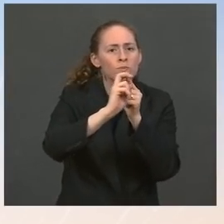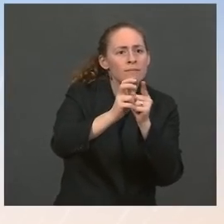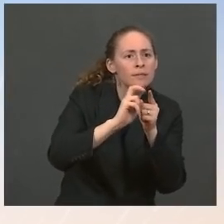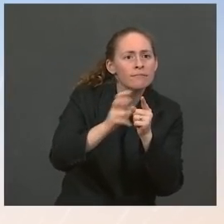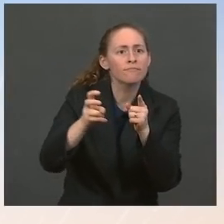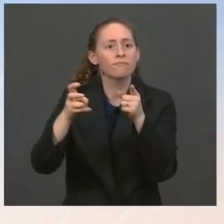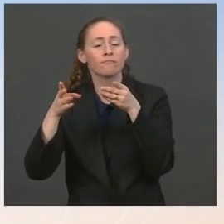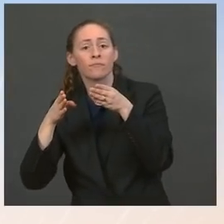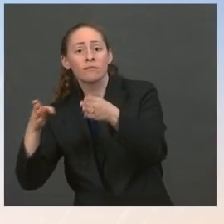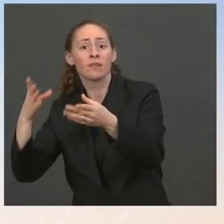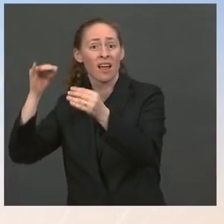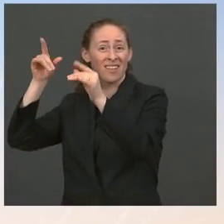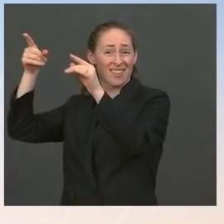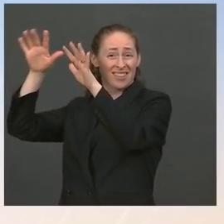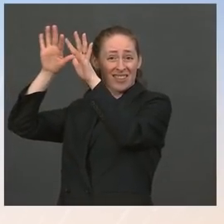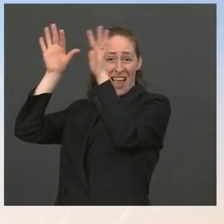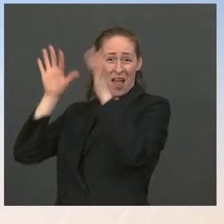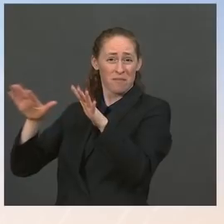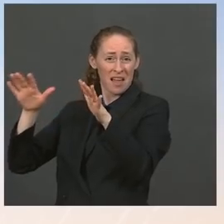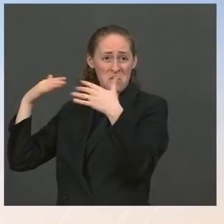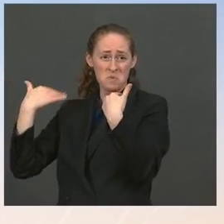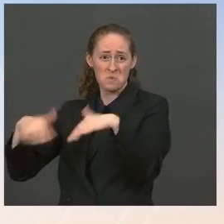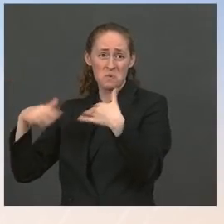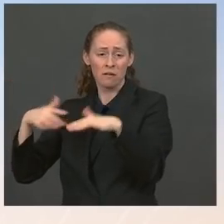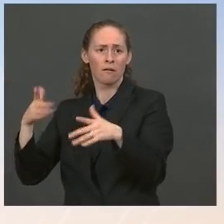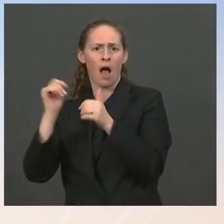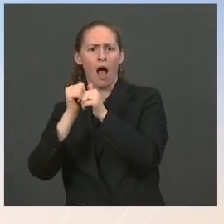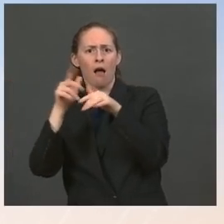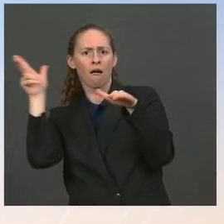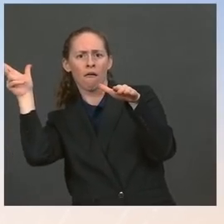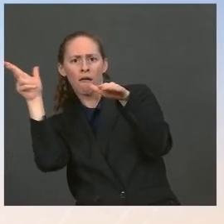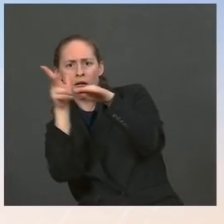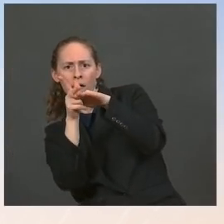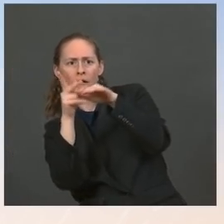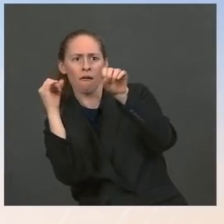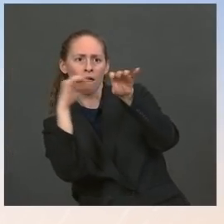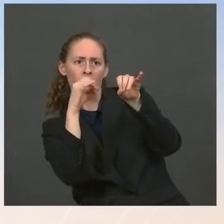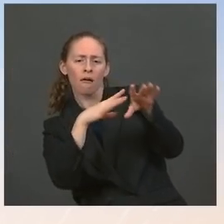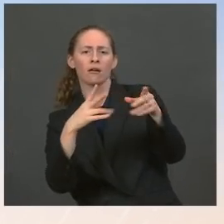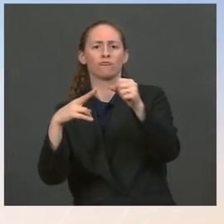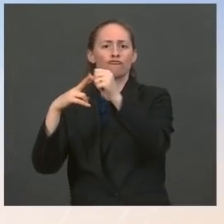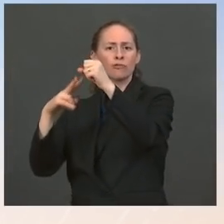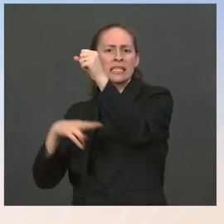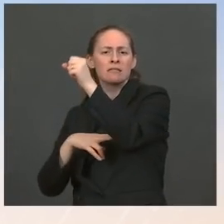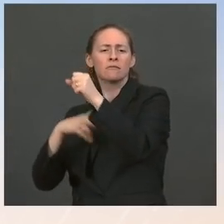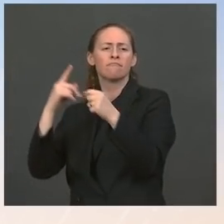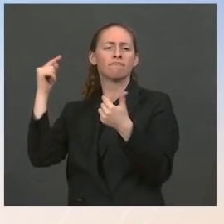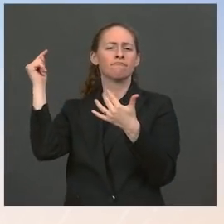and the bridges and the ports -- all of the things that we need to make sure that there are good-paying union jobs